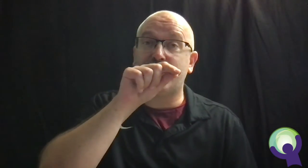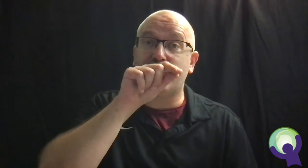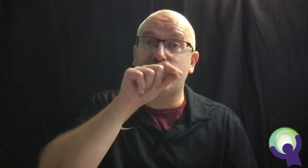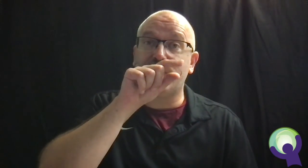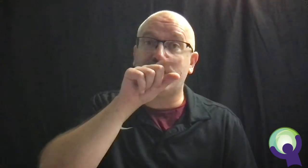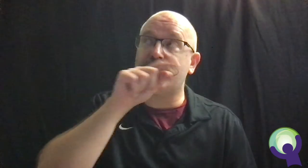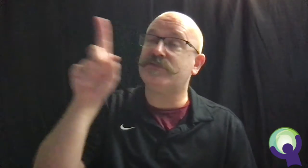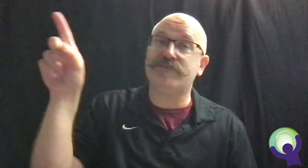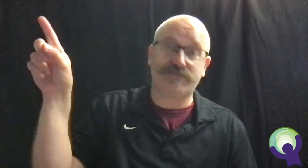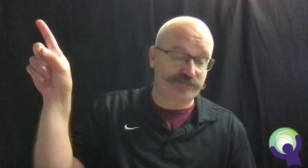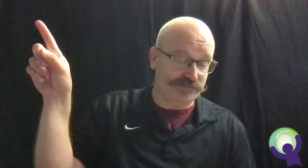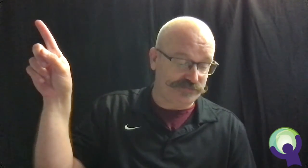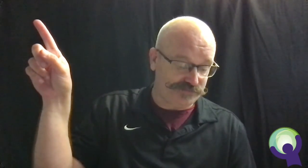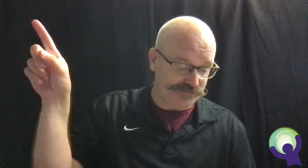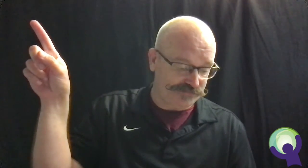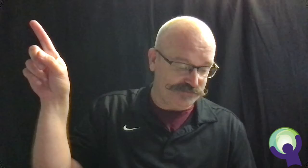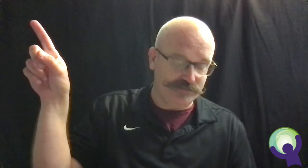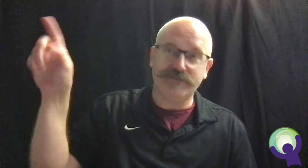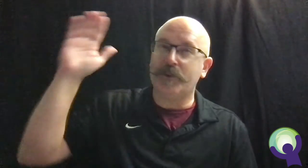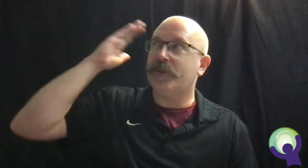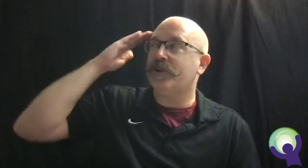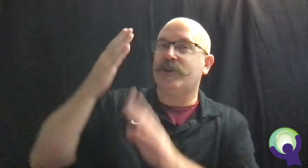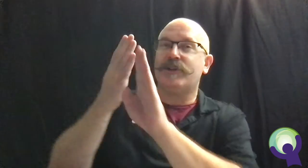Then I remember the bird.